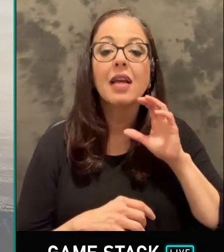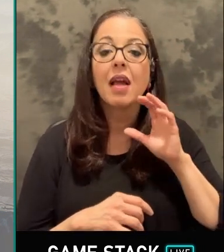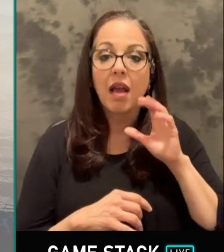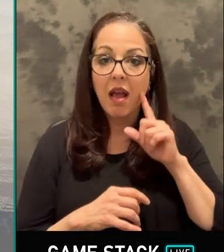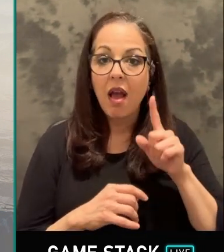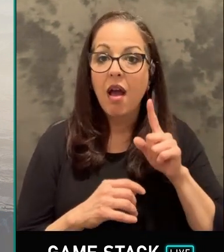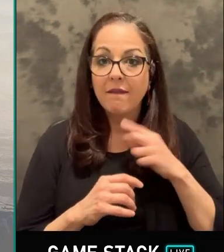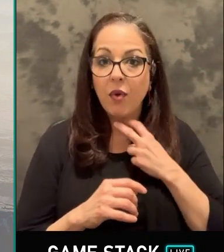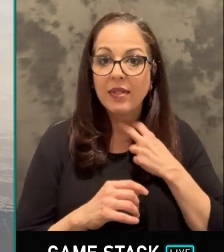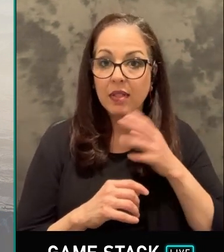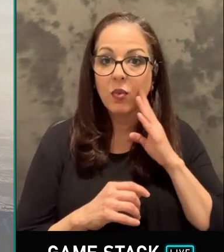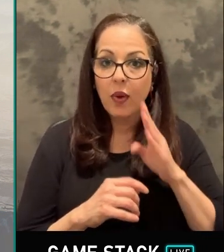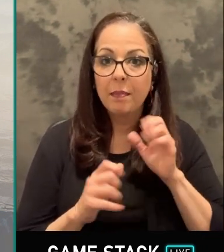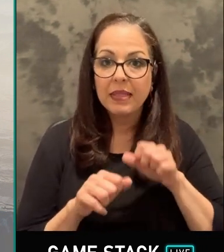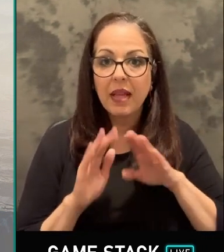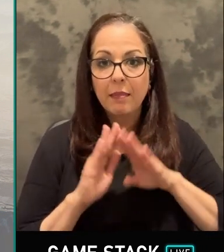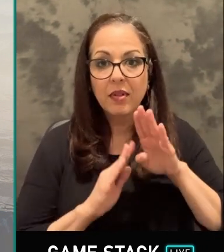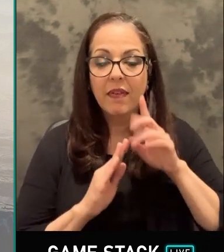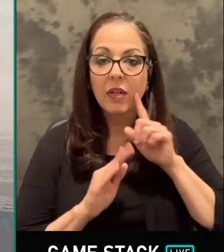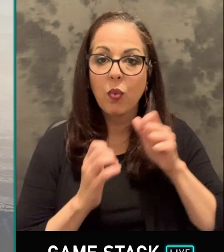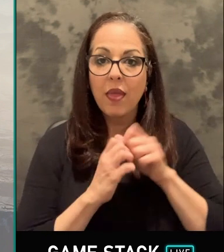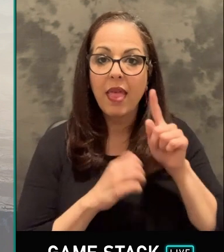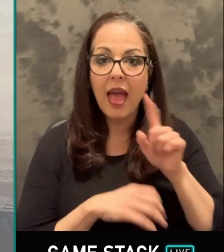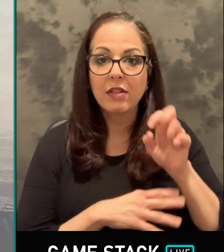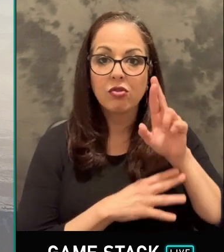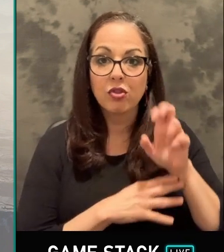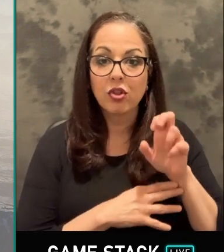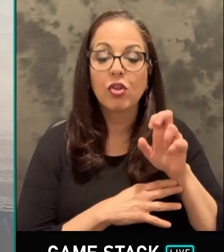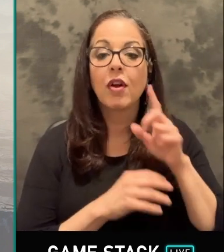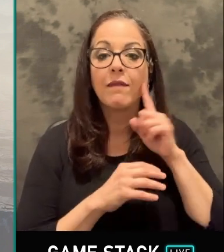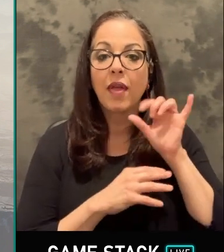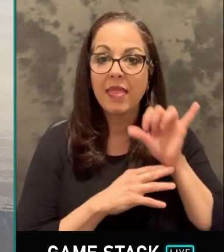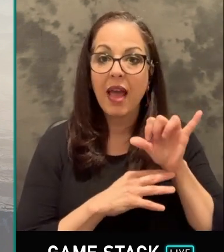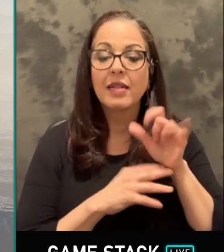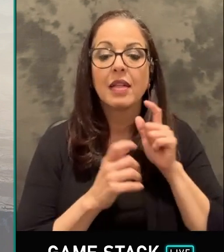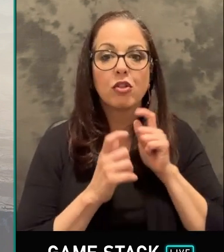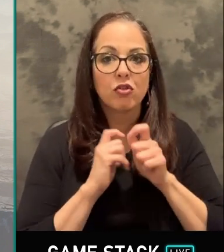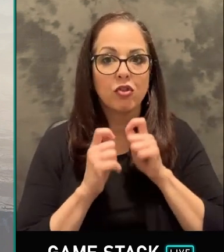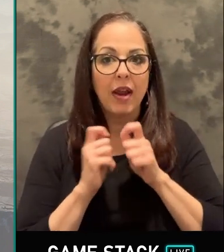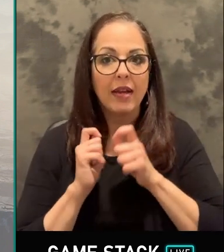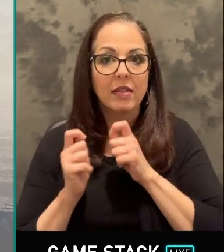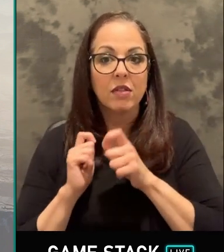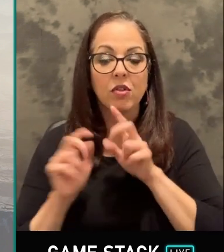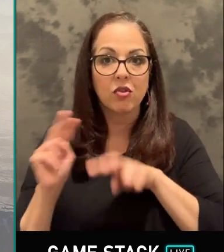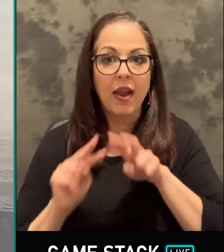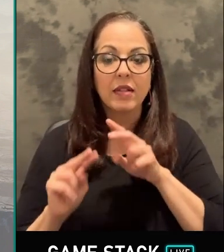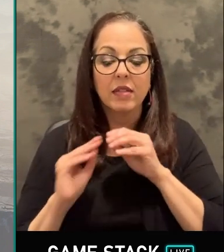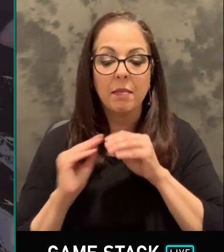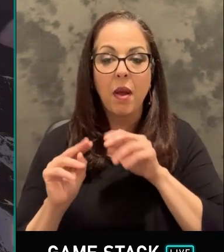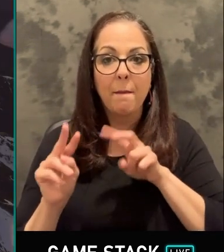As for the building, it's made permanent characters and you able to monitor thanks to the Azure portal.